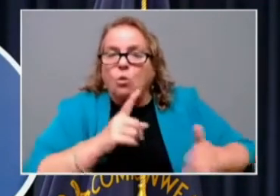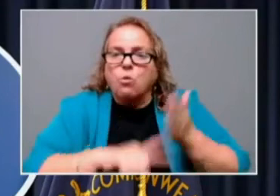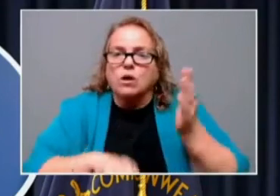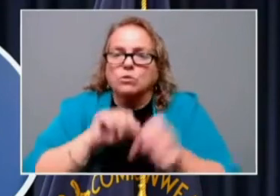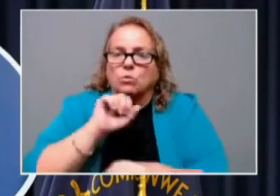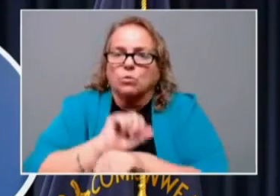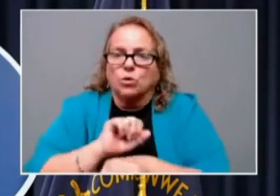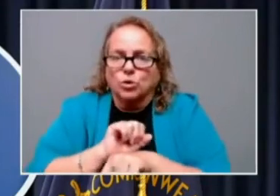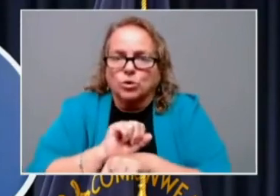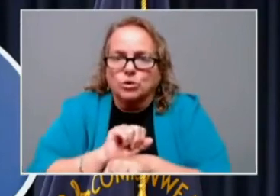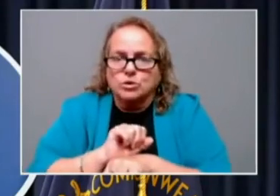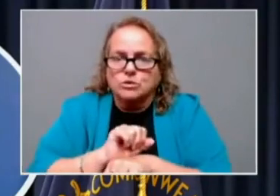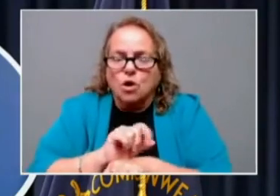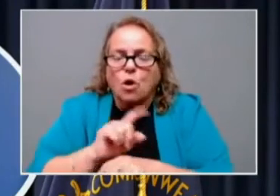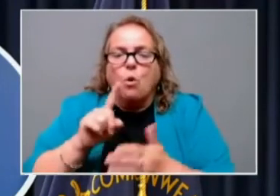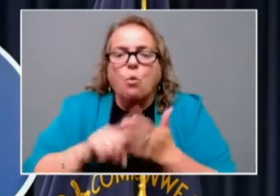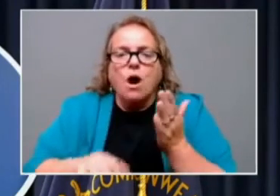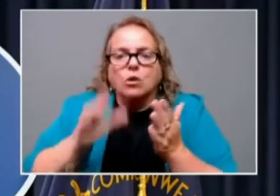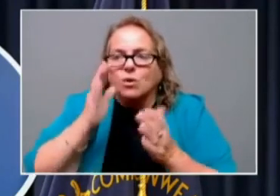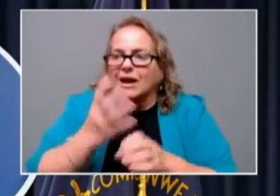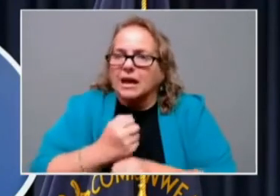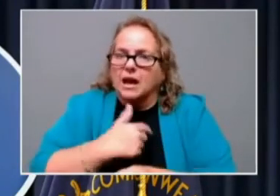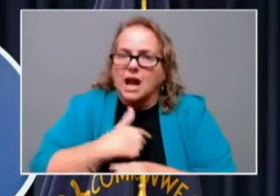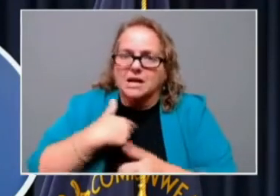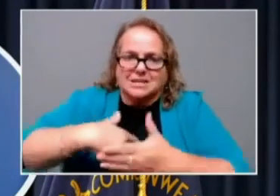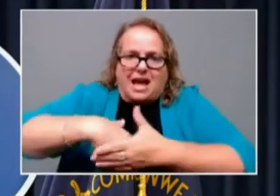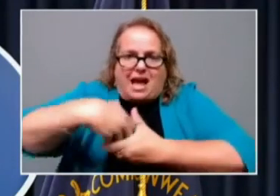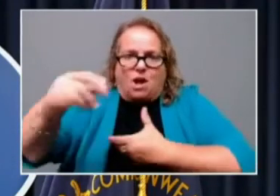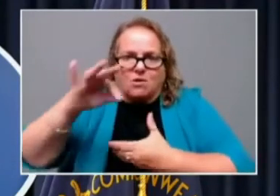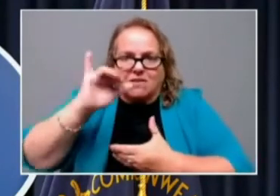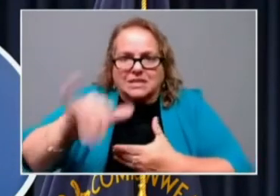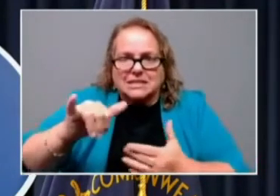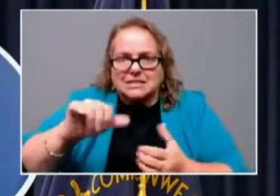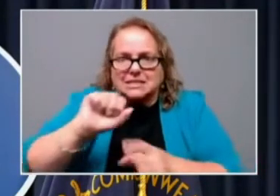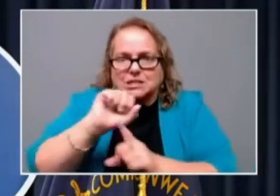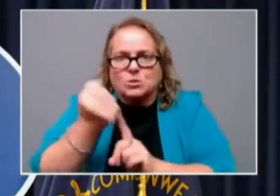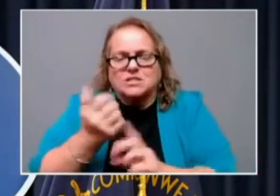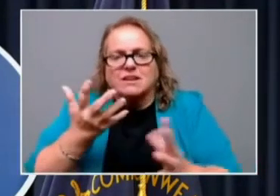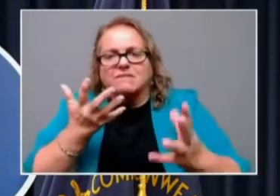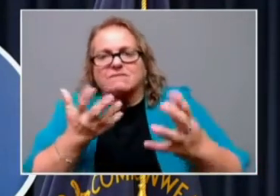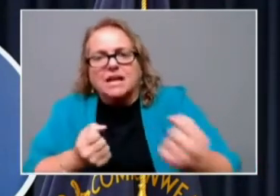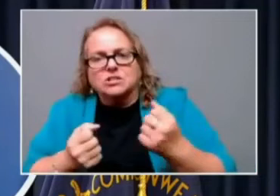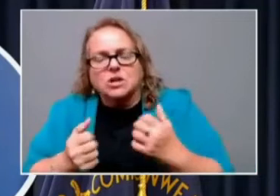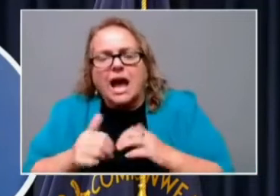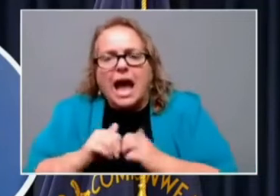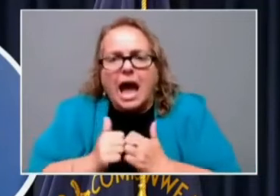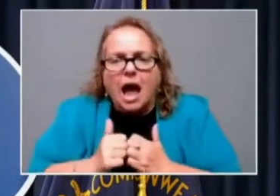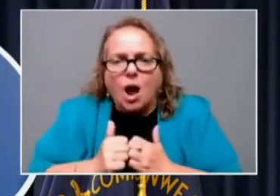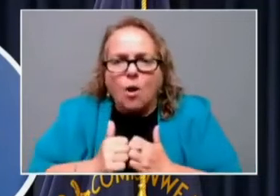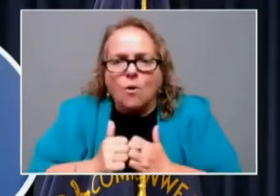this faster. Why don't we look at it and say, well, it save more lives. Why don't we look at it and say, well, people push back harder or will they